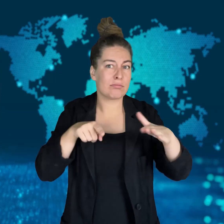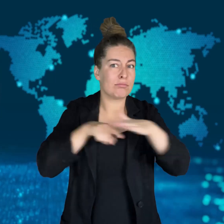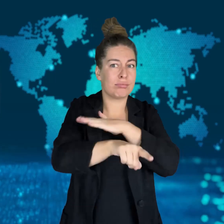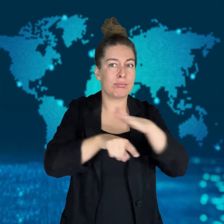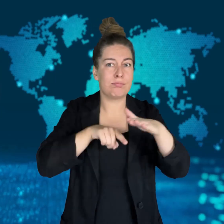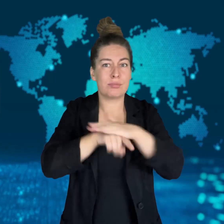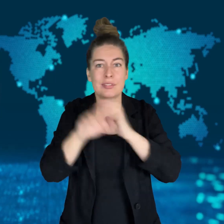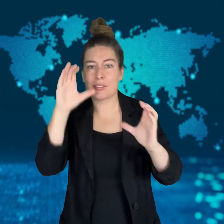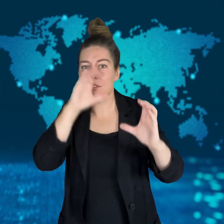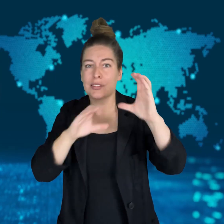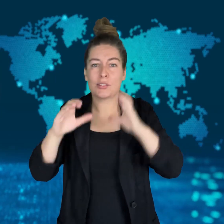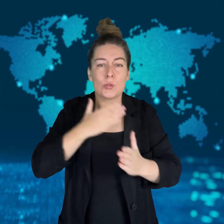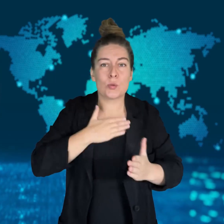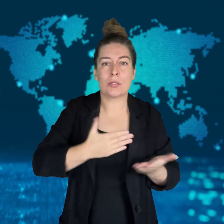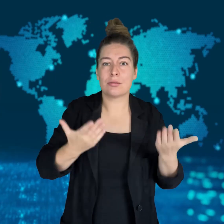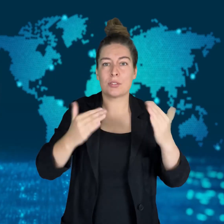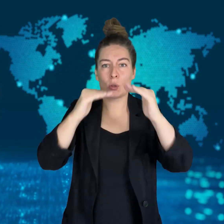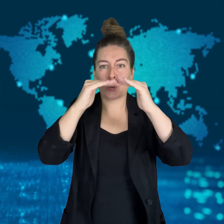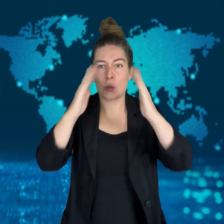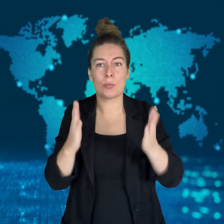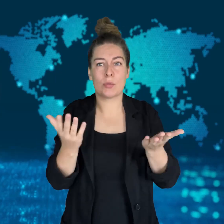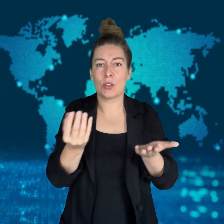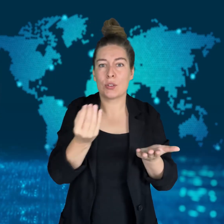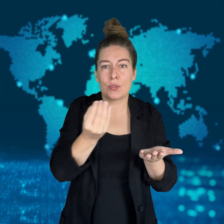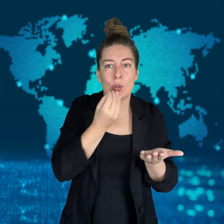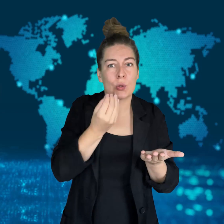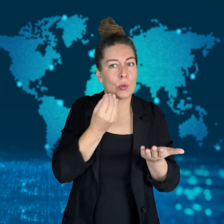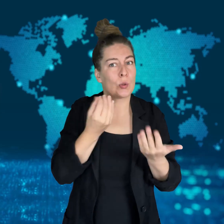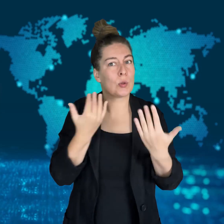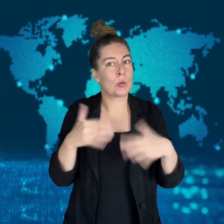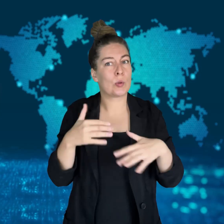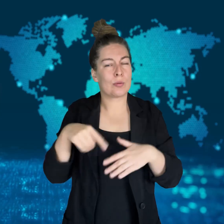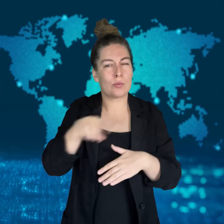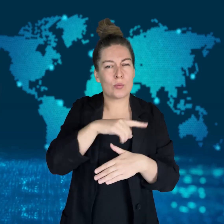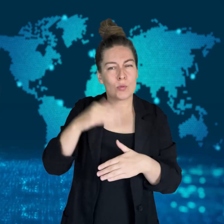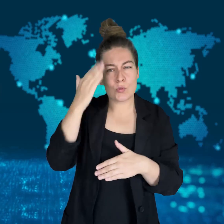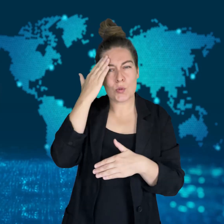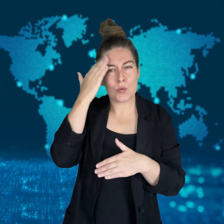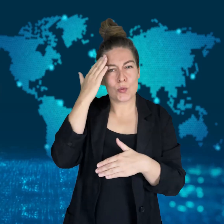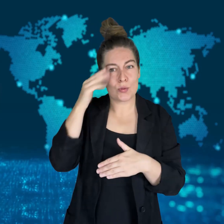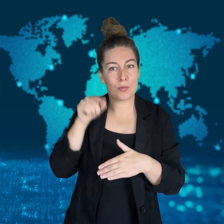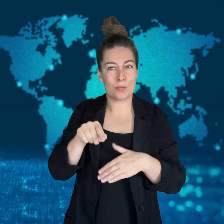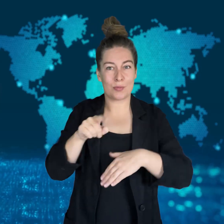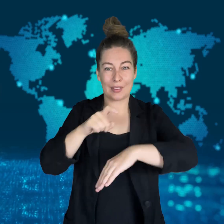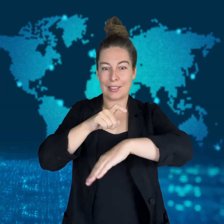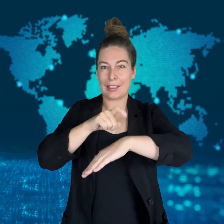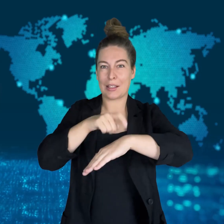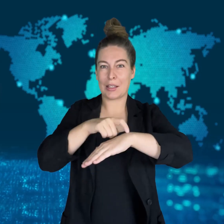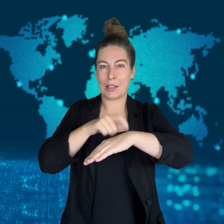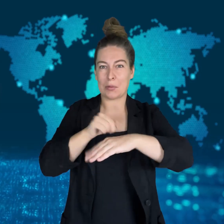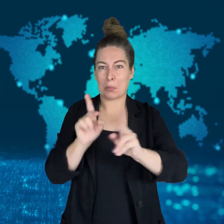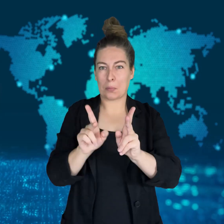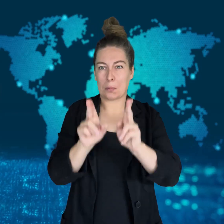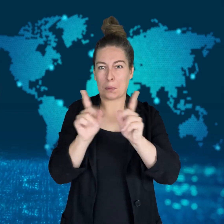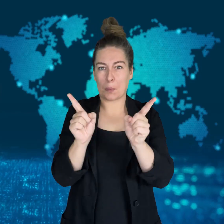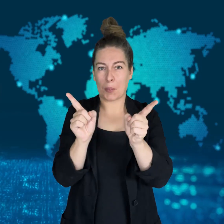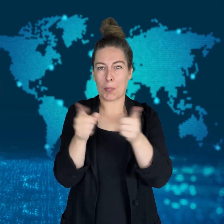They are aware that following the brief ceasefire,